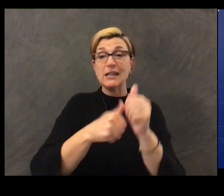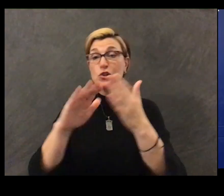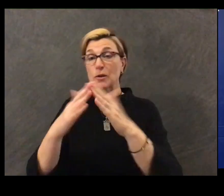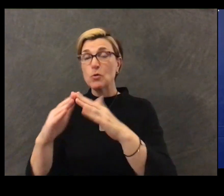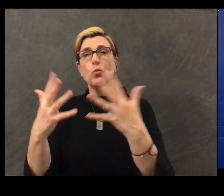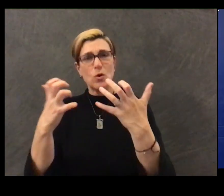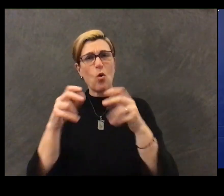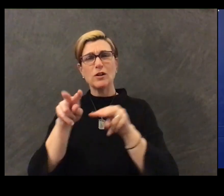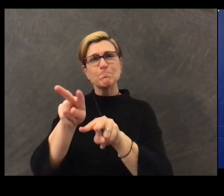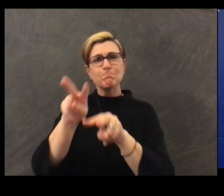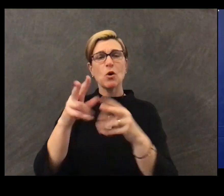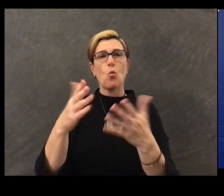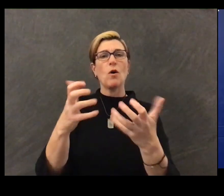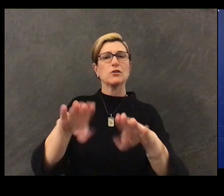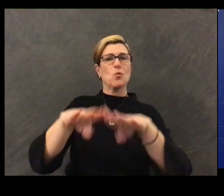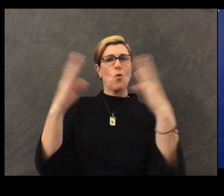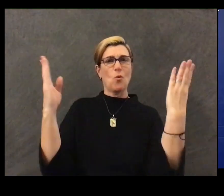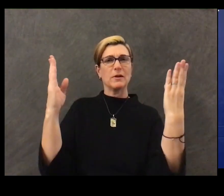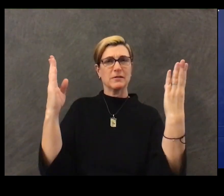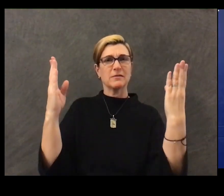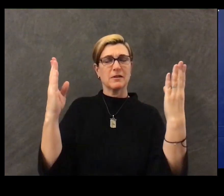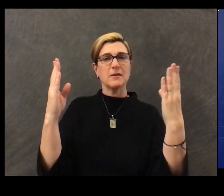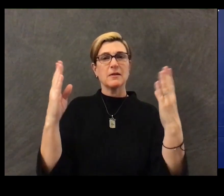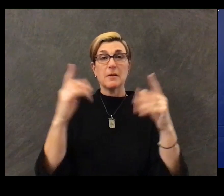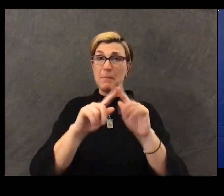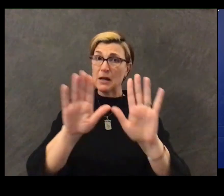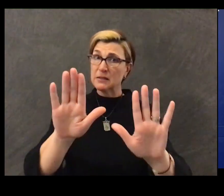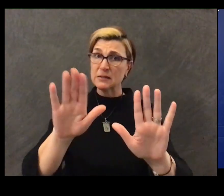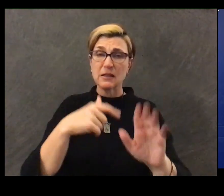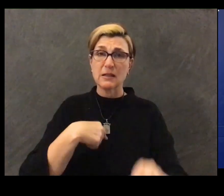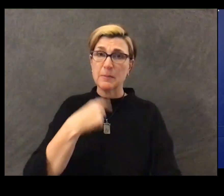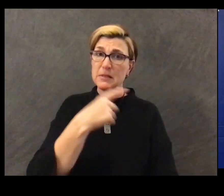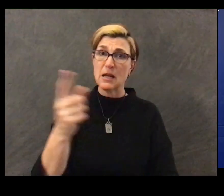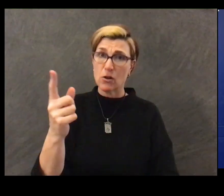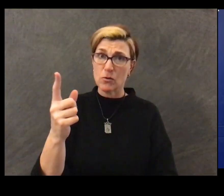responsible to do so but I want to say to my countrymen the fastest way to